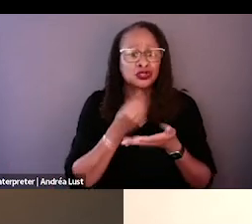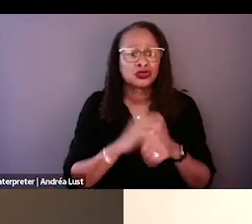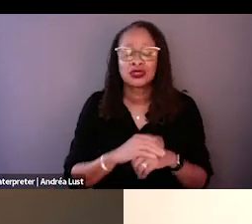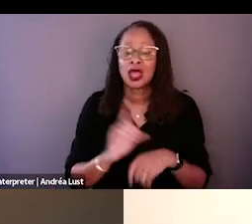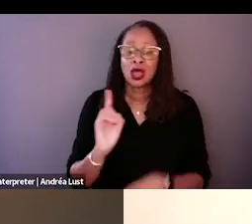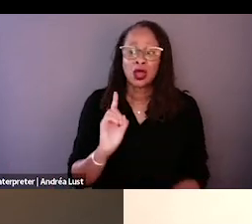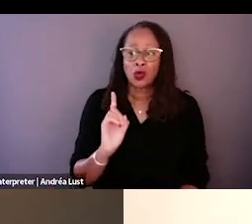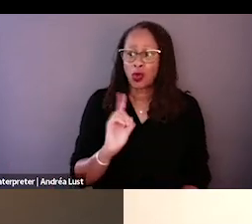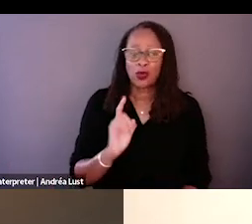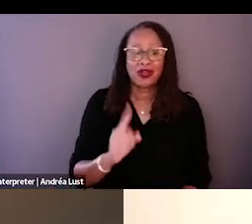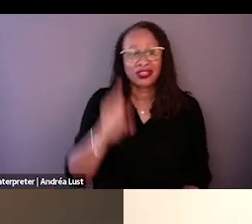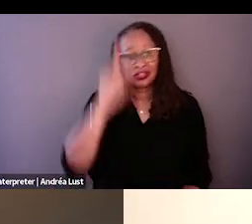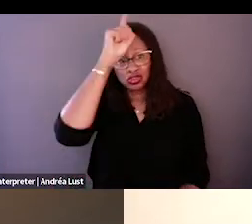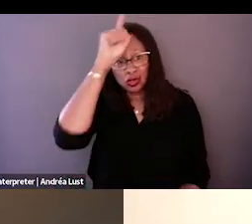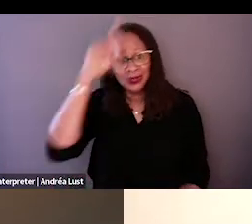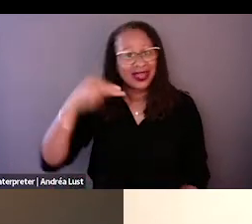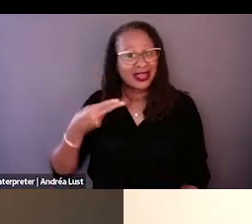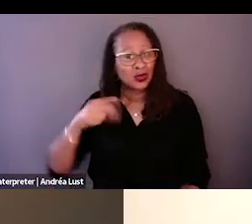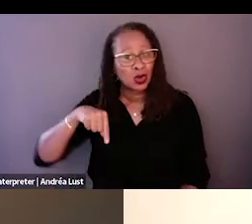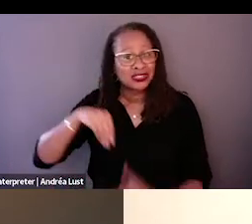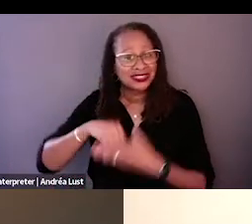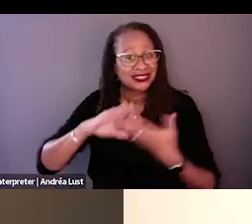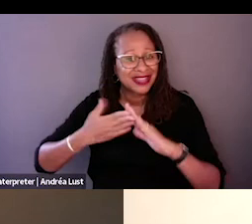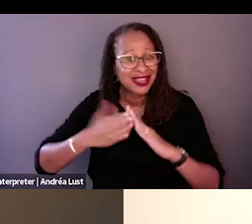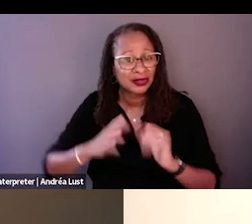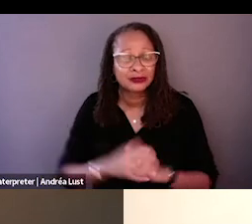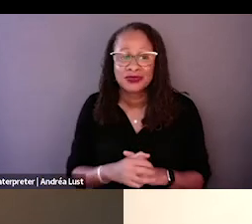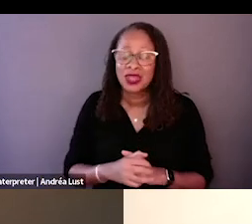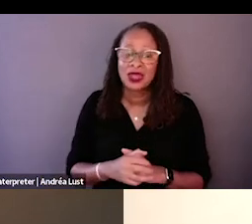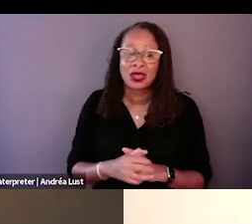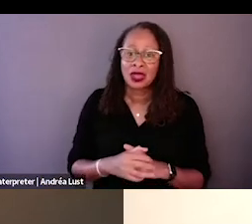I see what you mean.